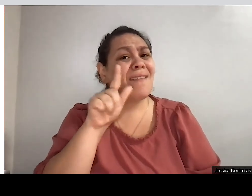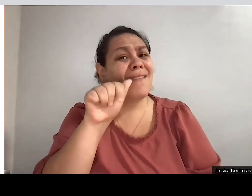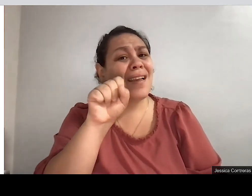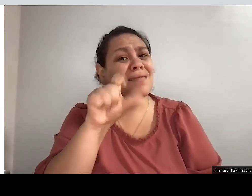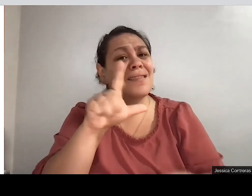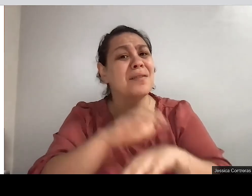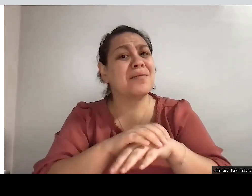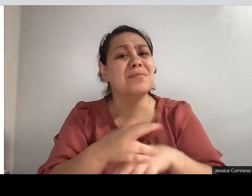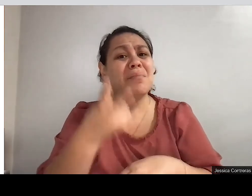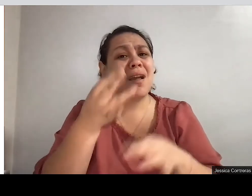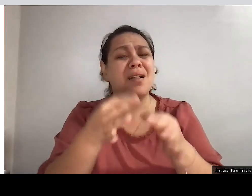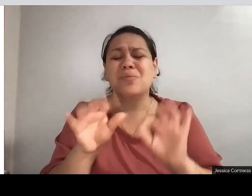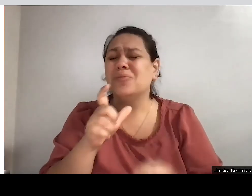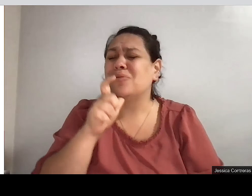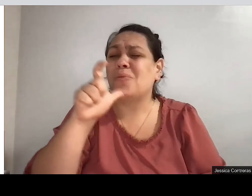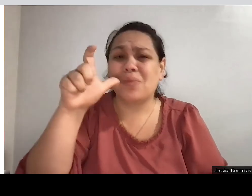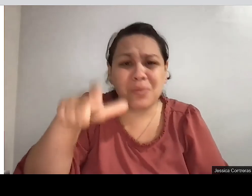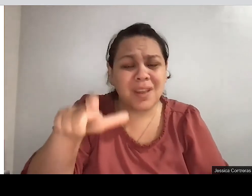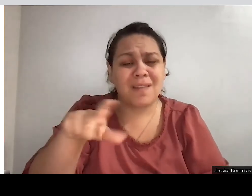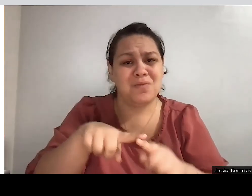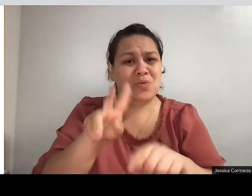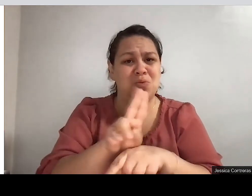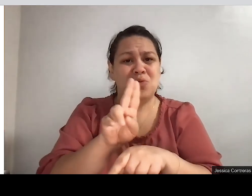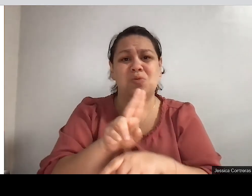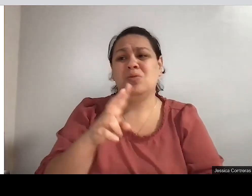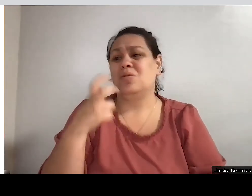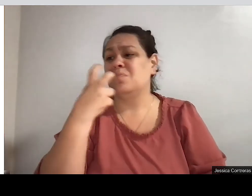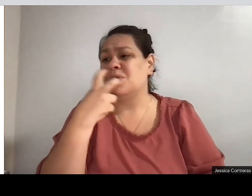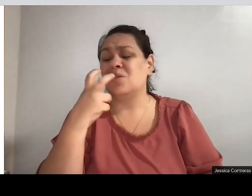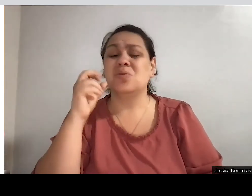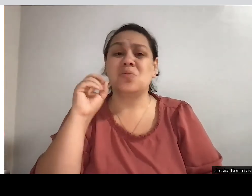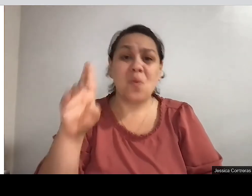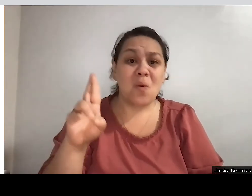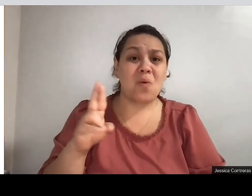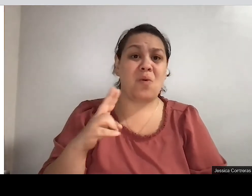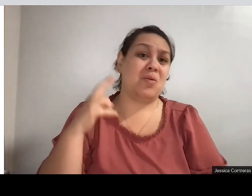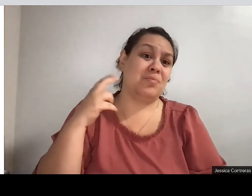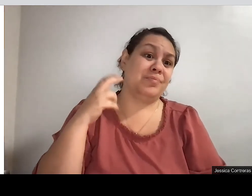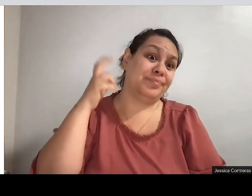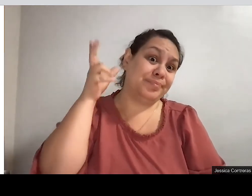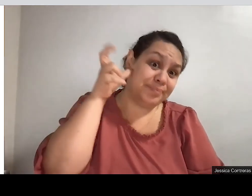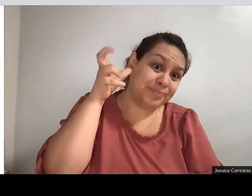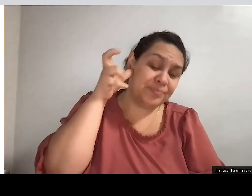The most important finding is that Deaf ASL-English bilinguals do not need to be able to use speech